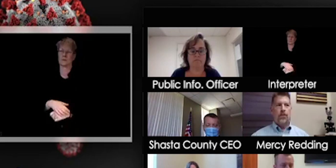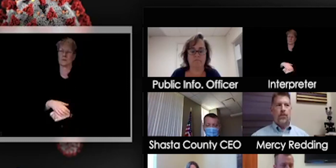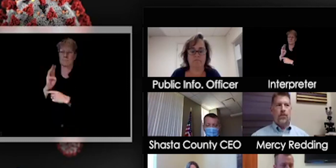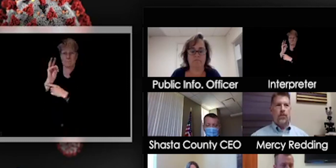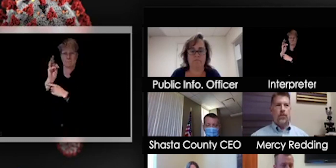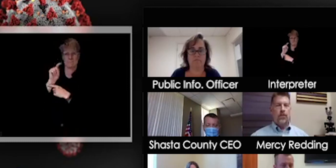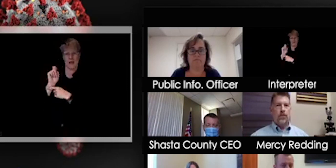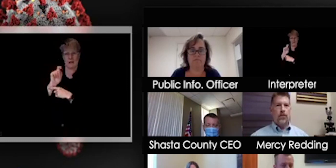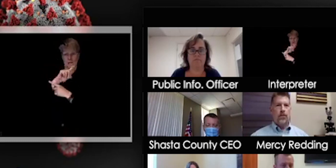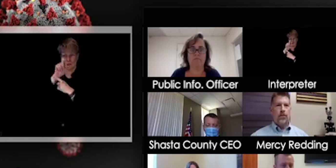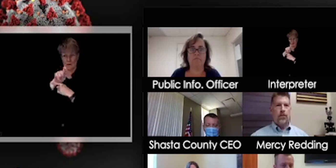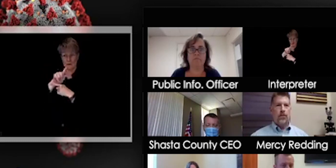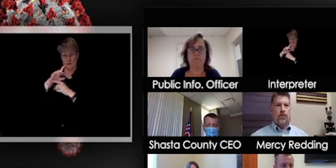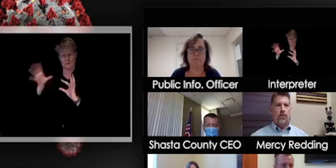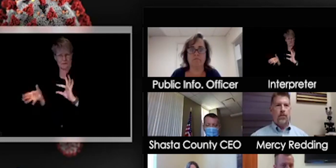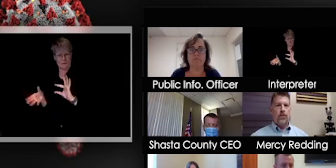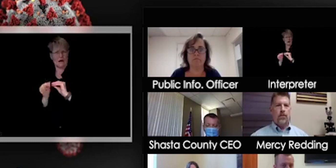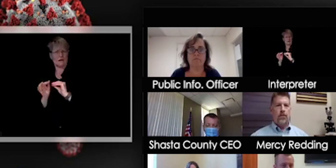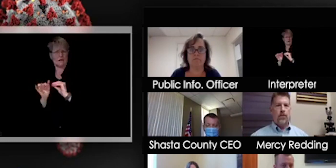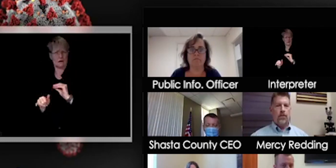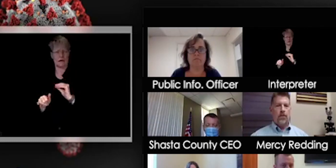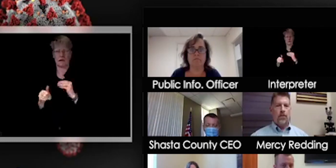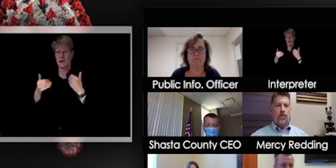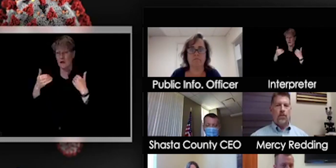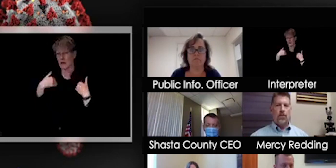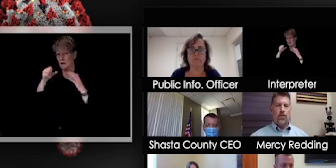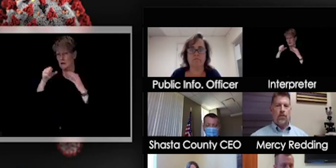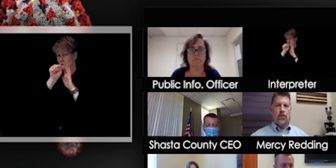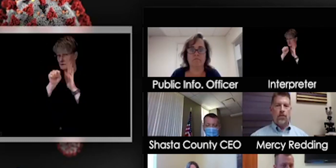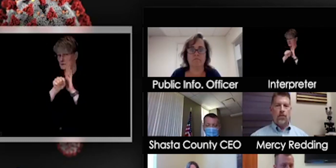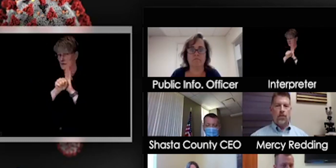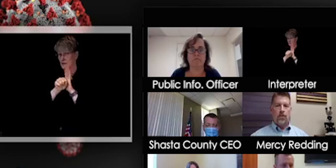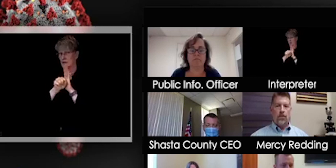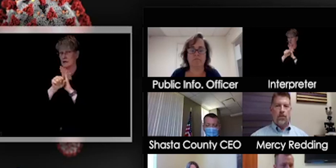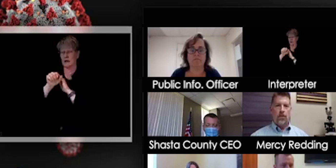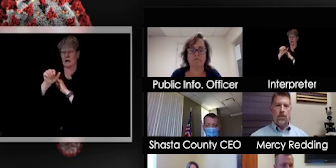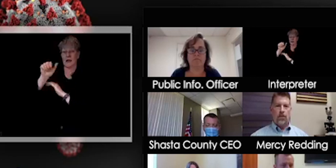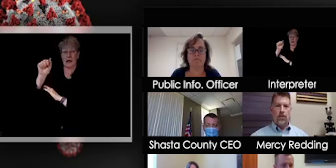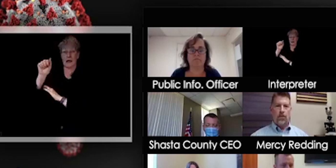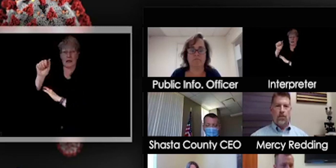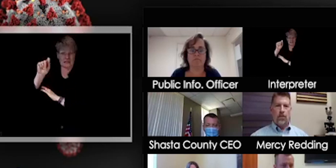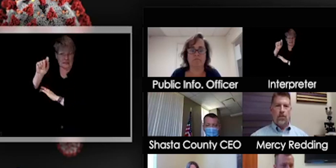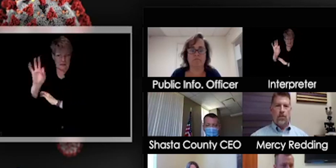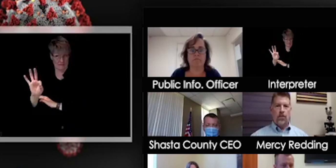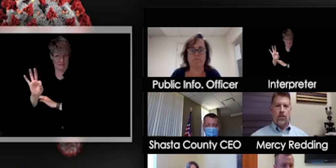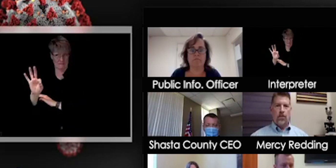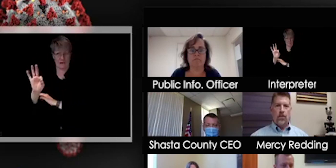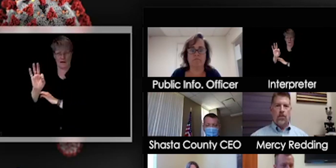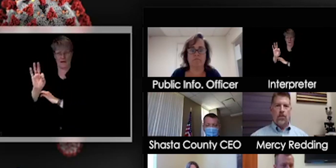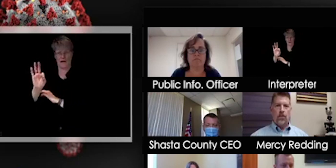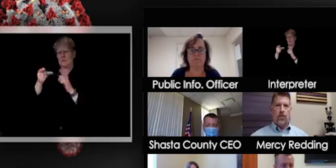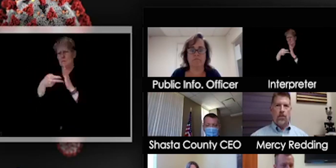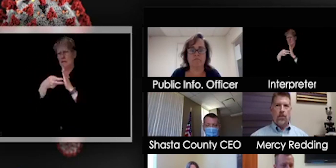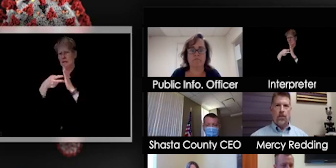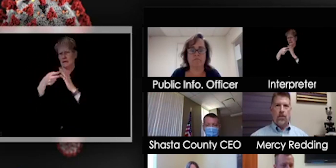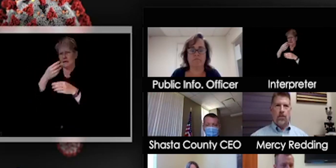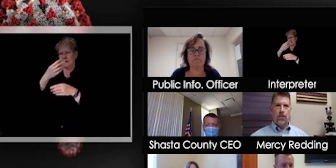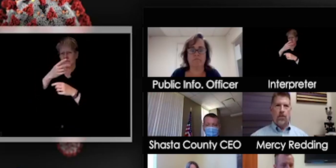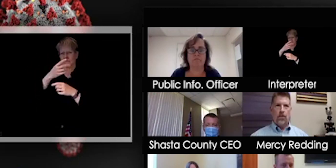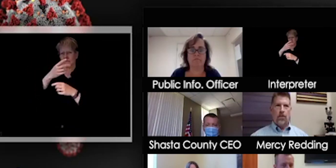alcoholic beverage control have they discussed pulling licenses, liquor licenses, from some